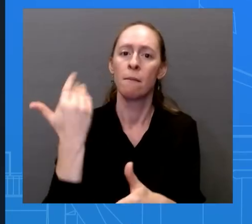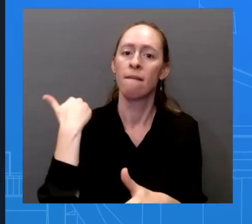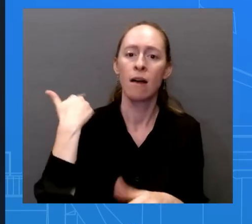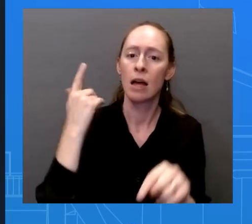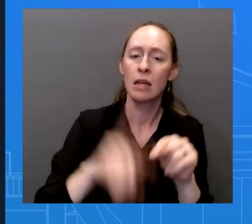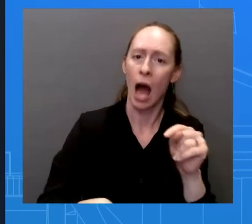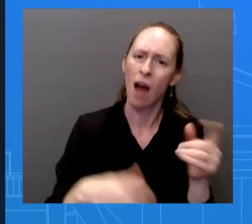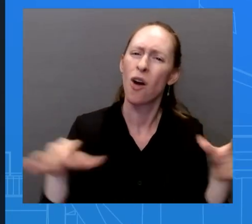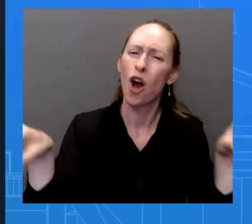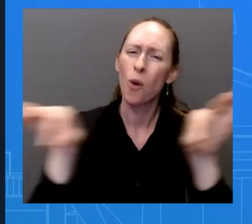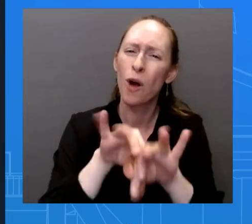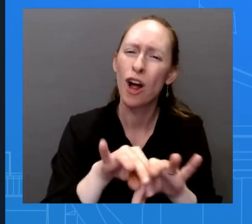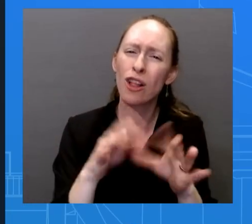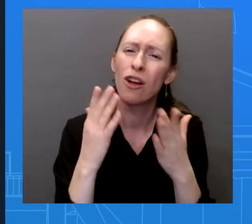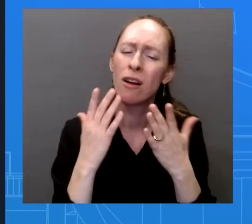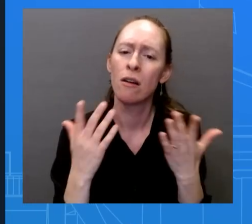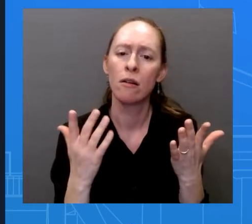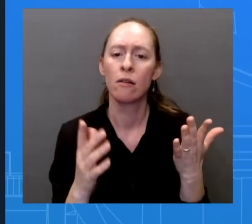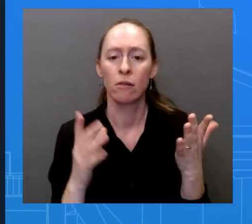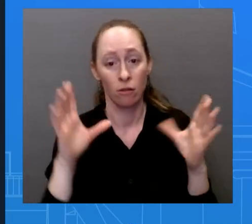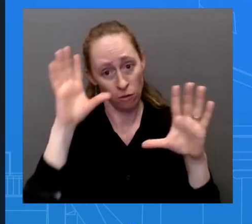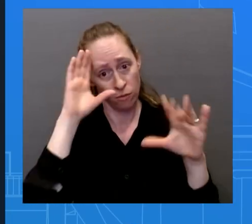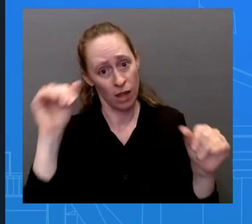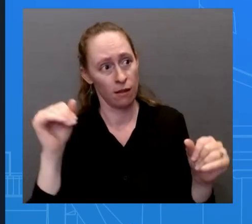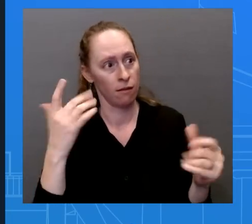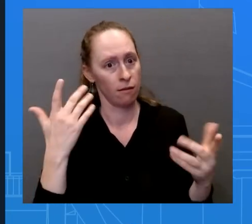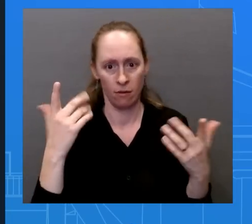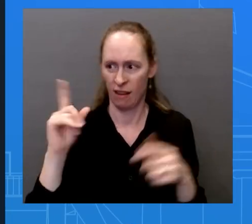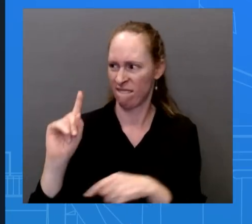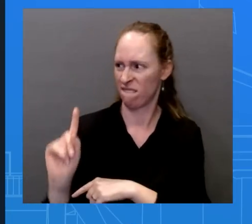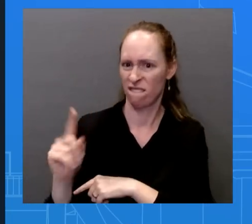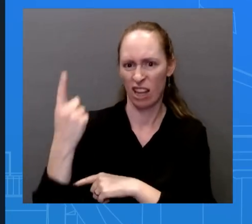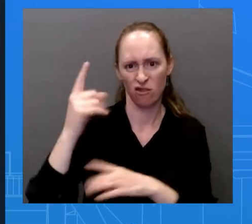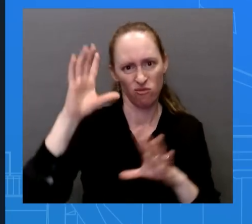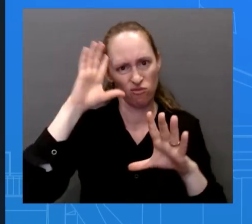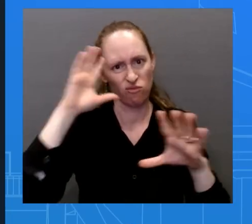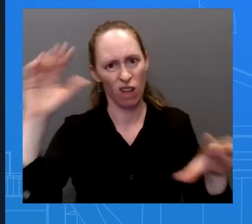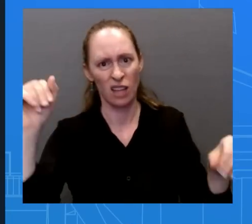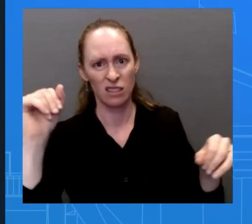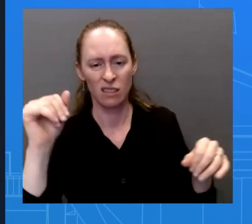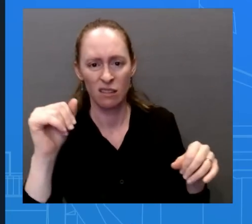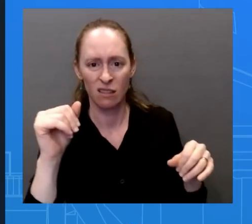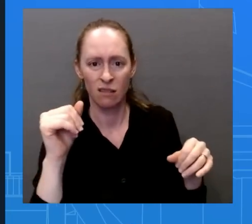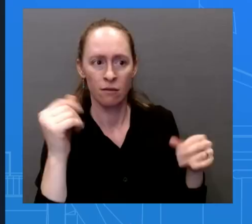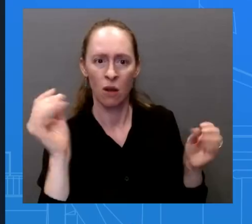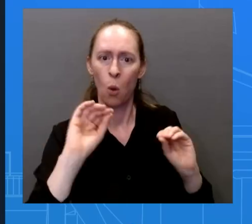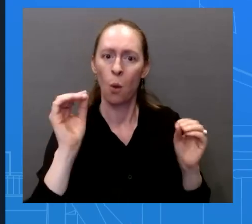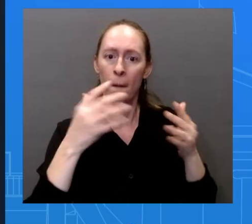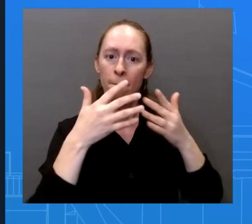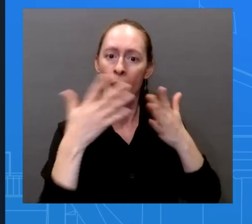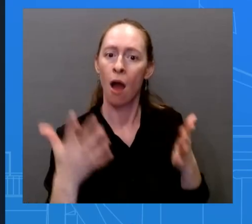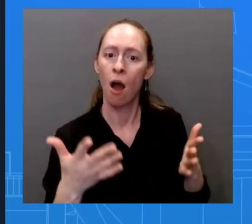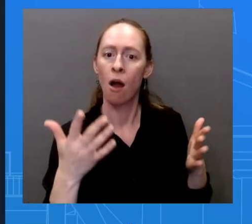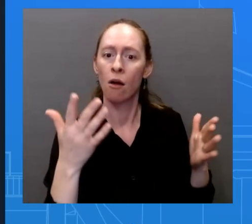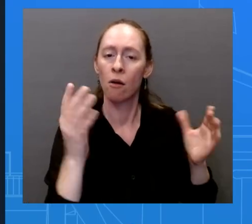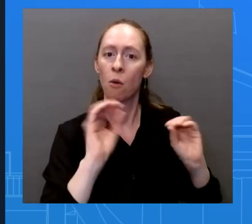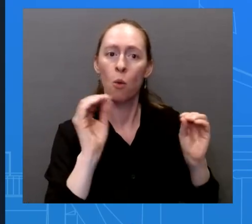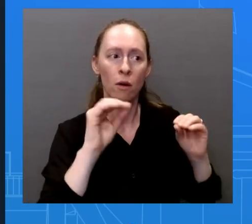without Americans in combat operations. And it's his aim to keep it that way, as well. So, there were -- there were many deliverables